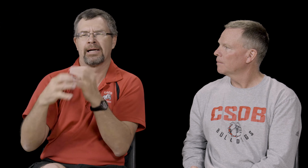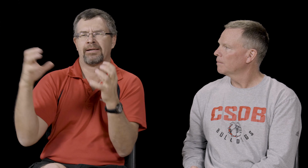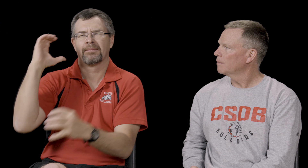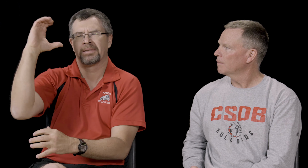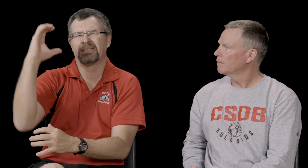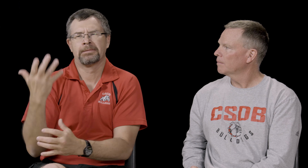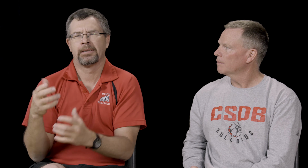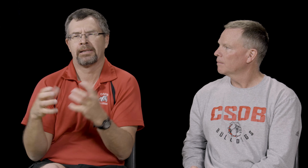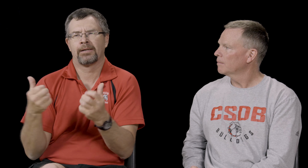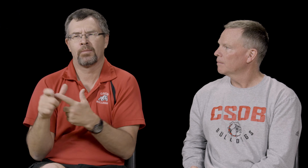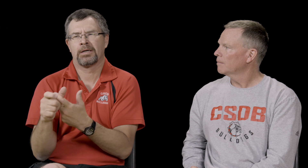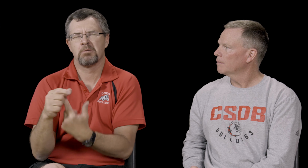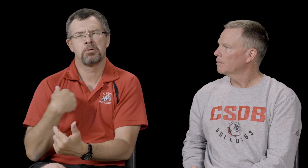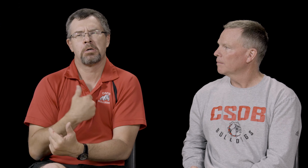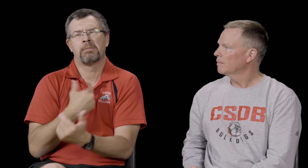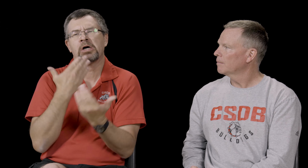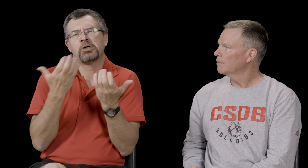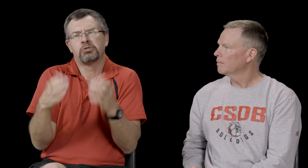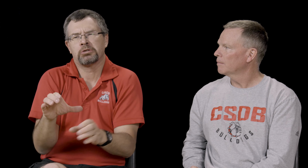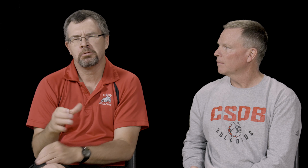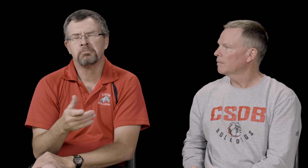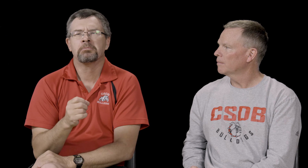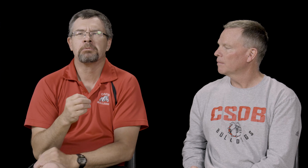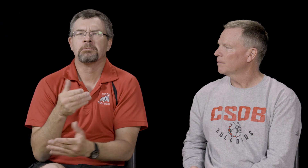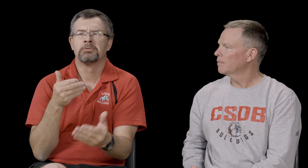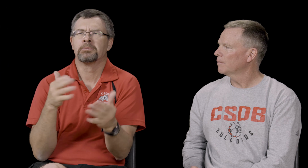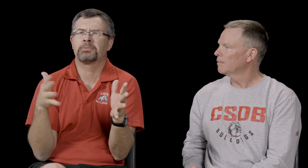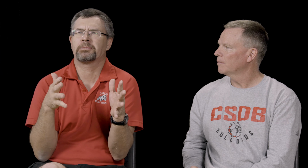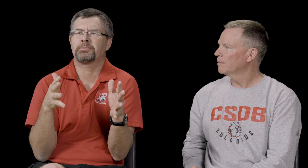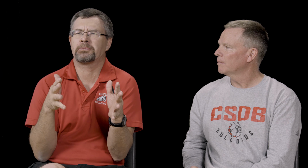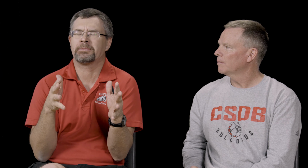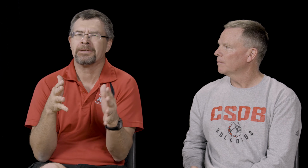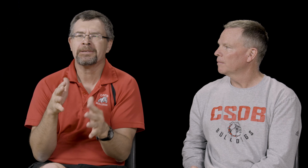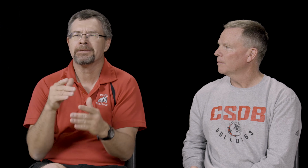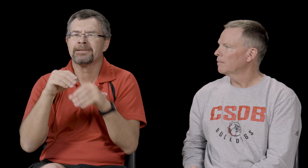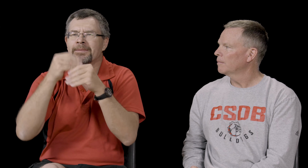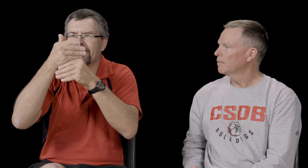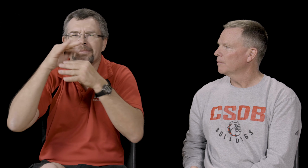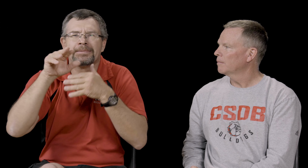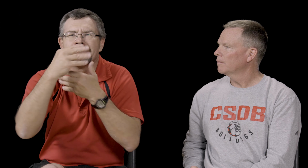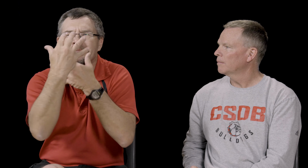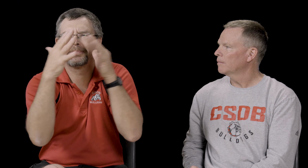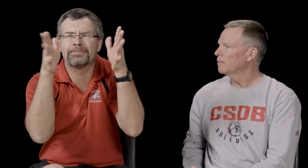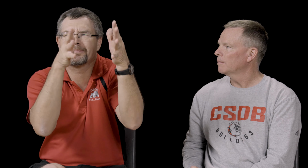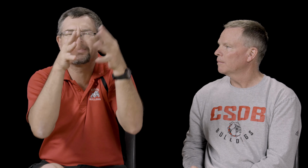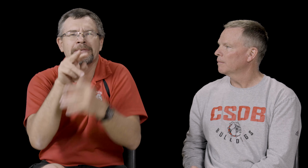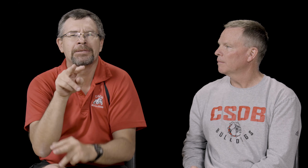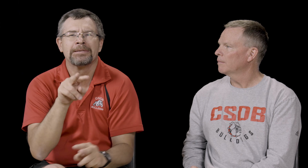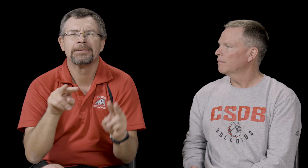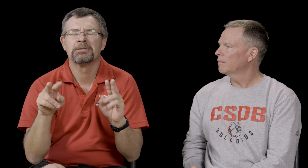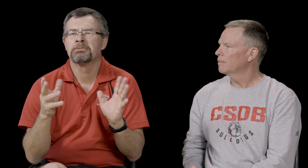Not much of a passing attack, but we knew that running game would give us a chance. So even though we kept our eyes on the windows